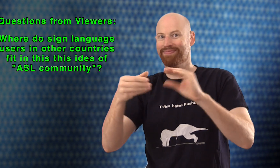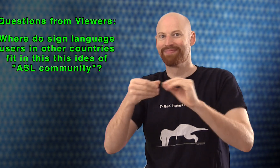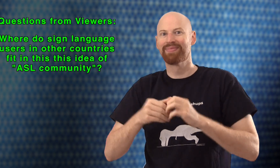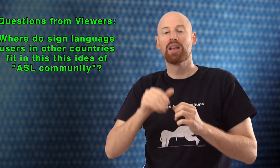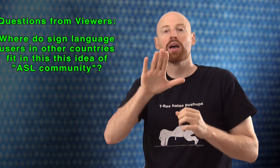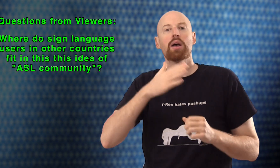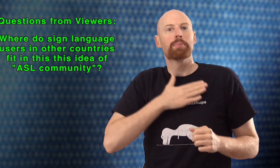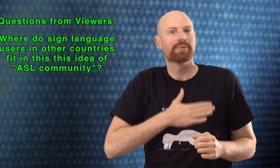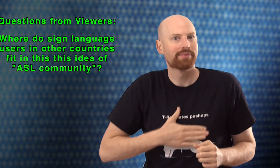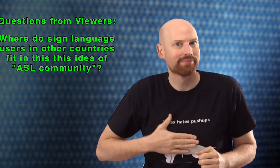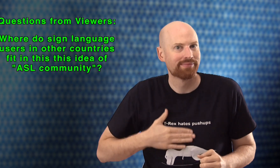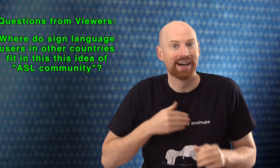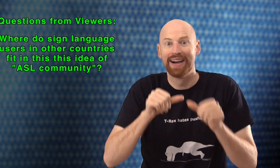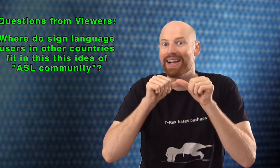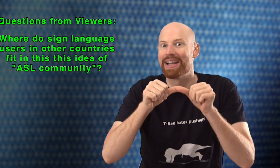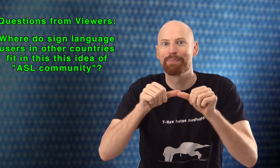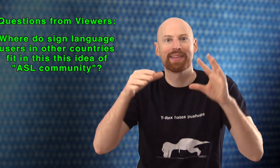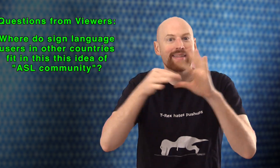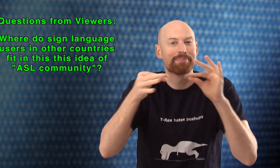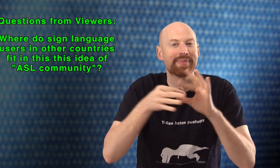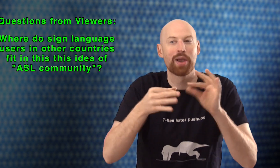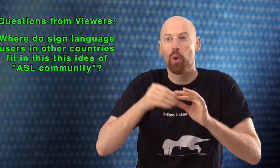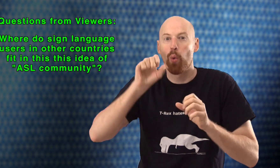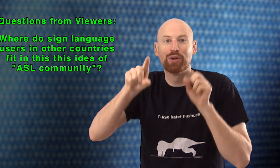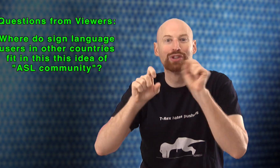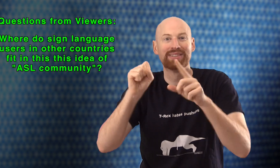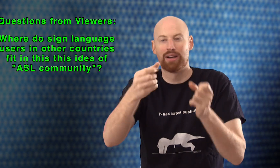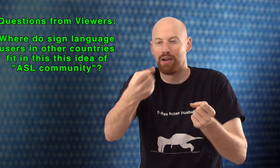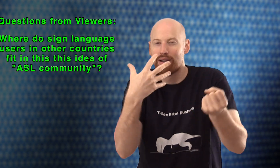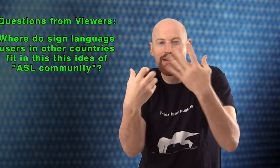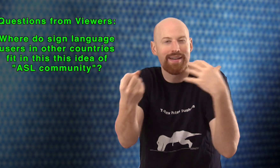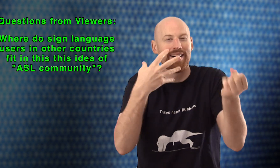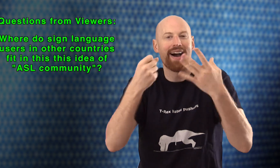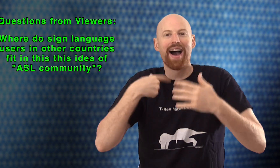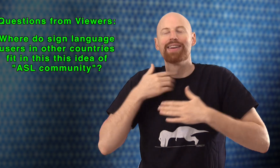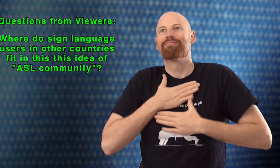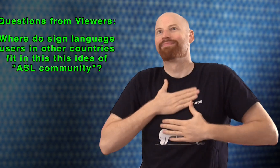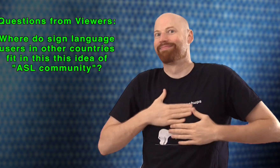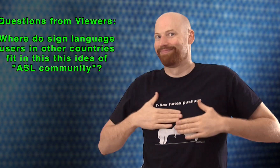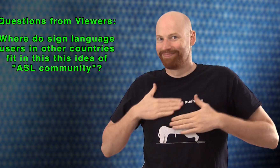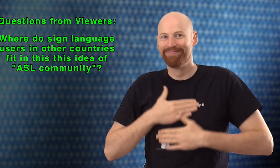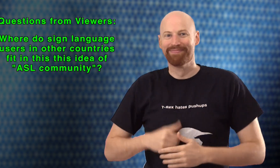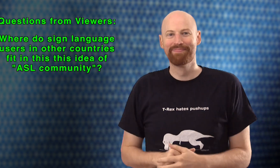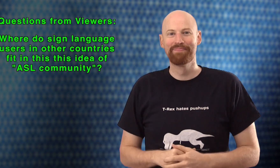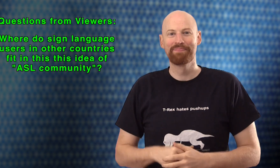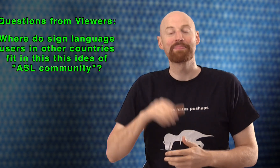to sharing those with you. Meantime, keep the comments and questions coming, love 'em! Back to last